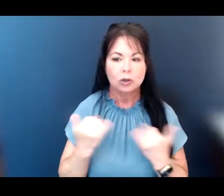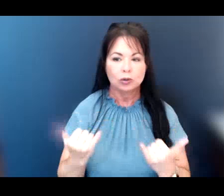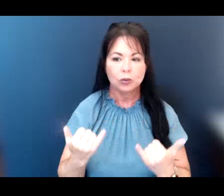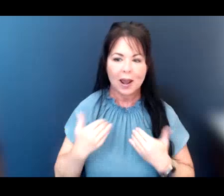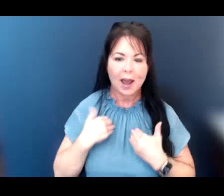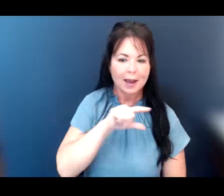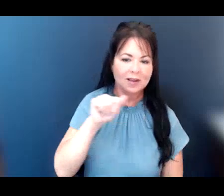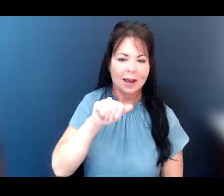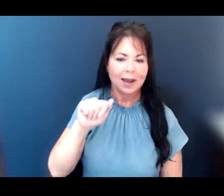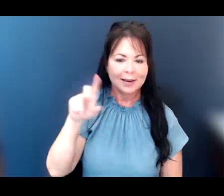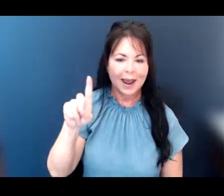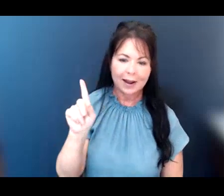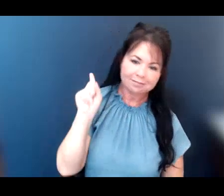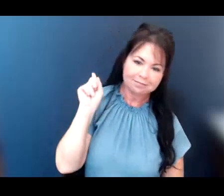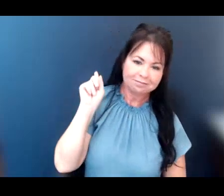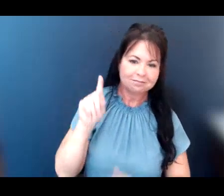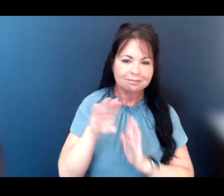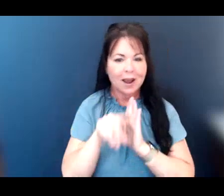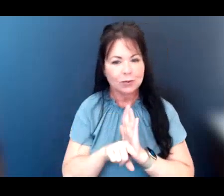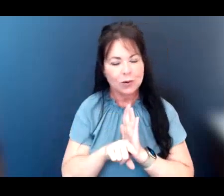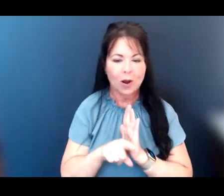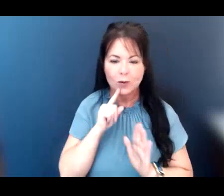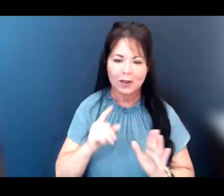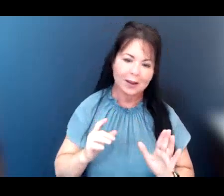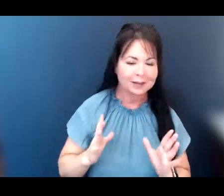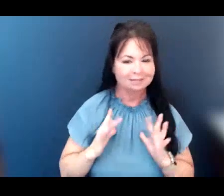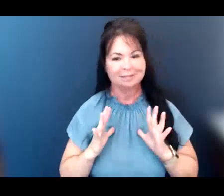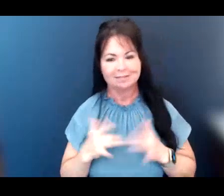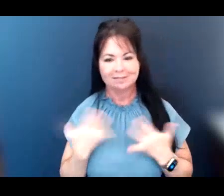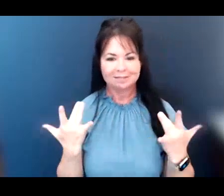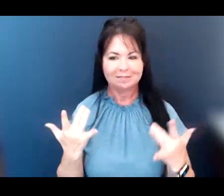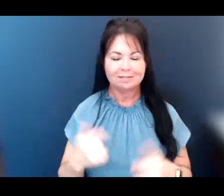so very enthusiastic to have that on today. And I'm wearing a striped shirt and a red cardigan.